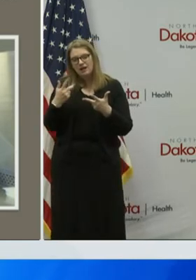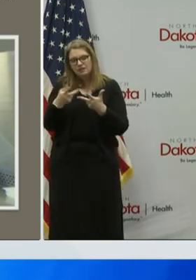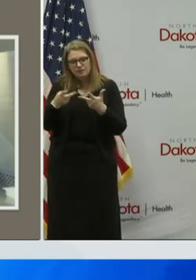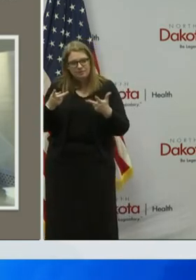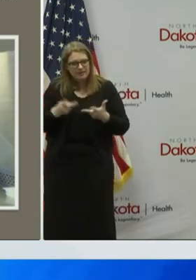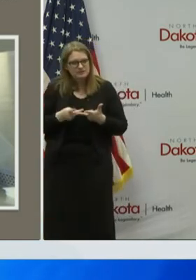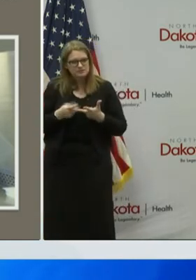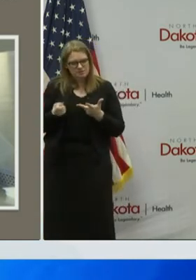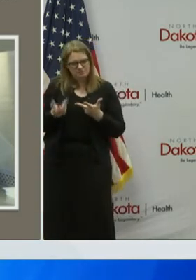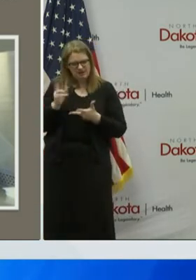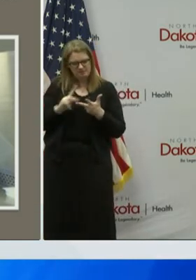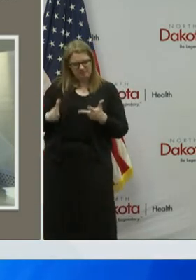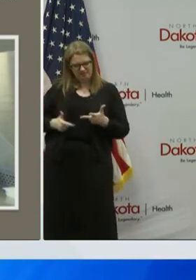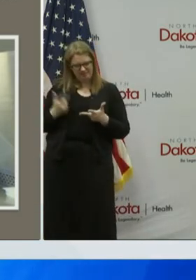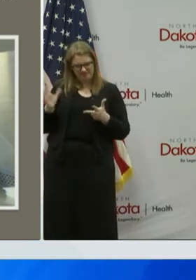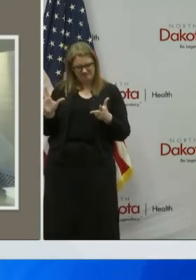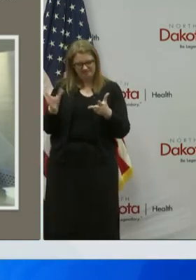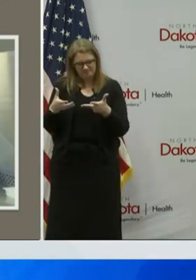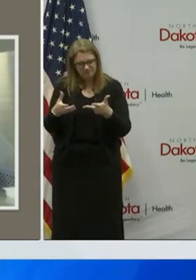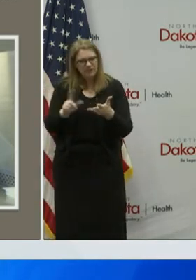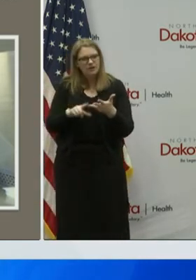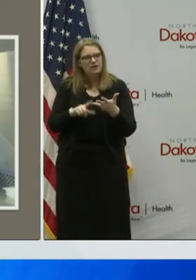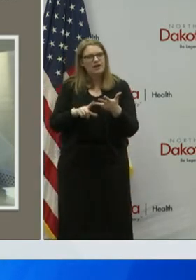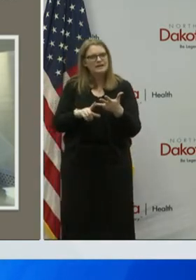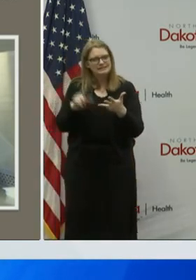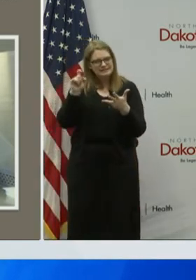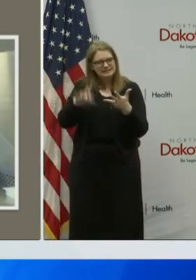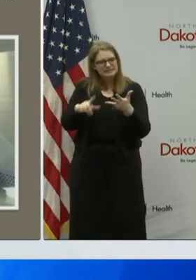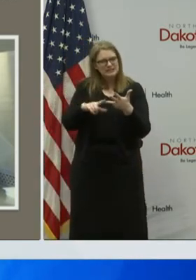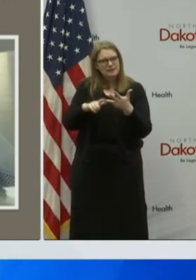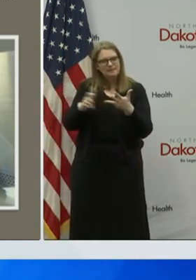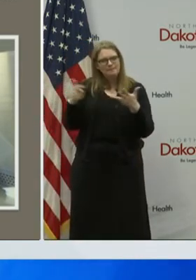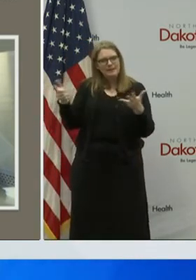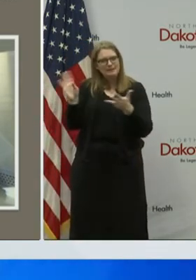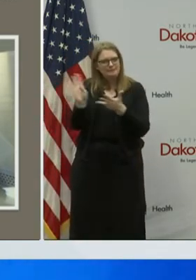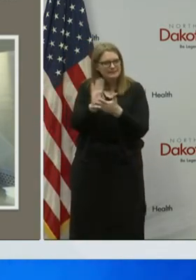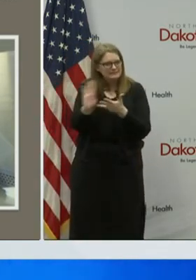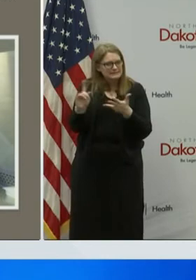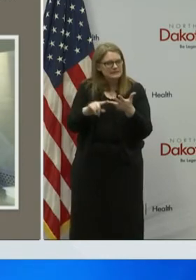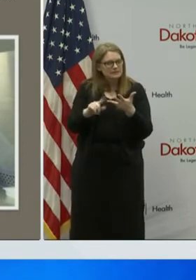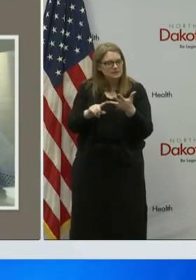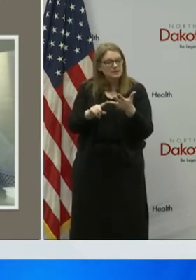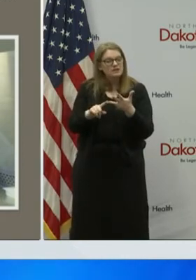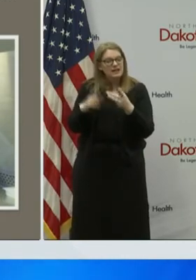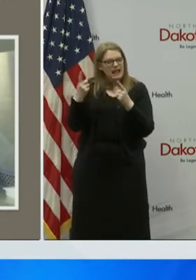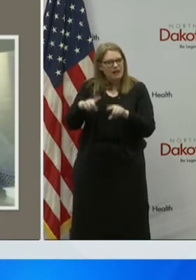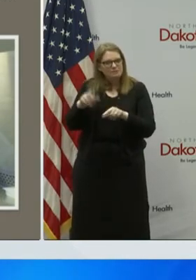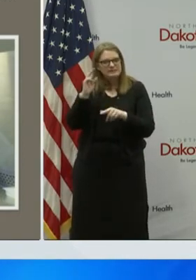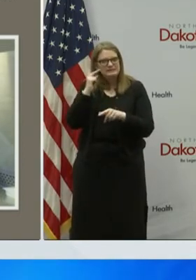RESIDENTS AND STAFF AT LONG-TERM CARE FORT CAMPBELLS AND --